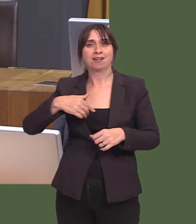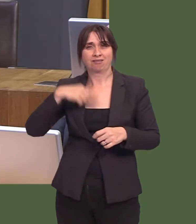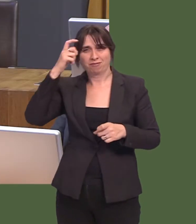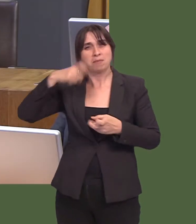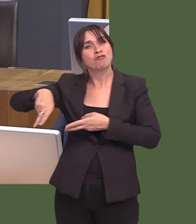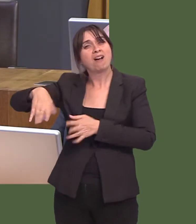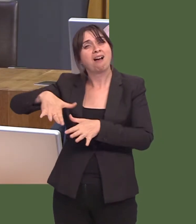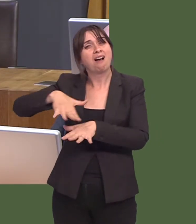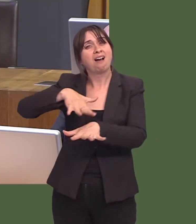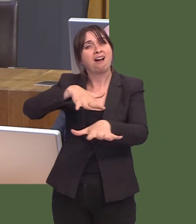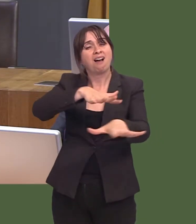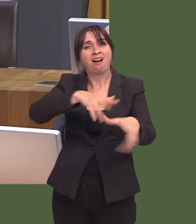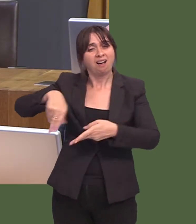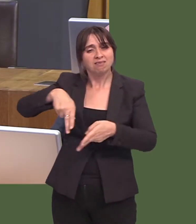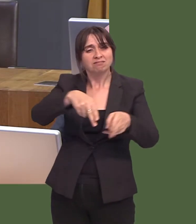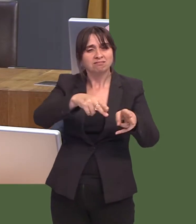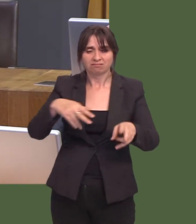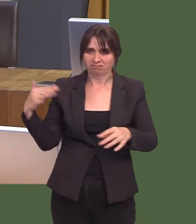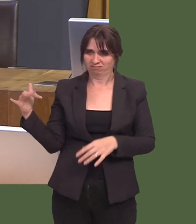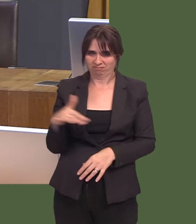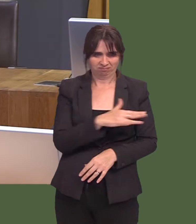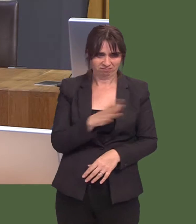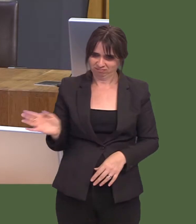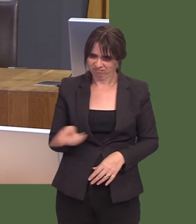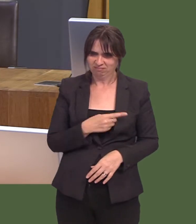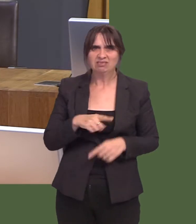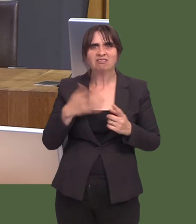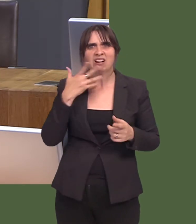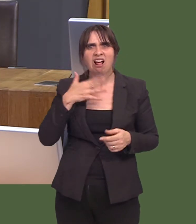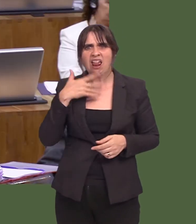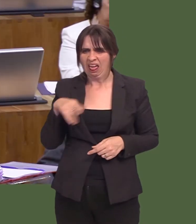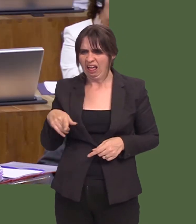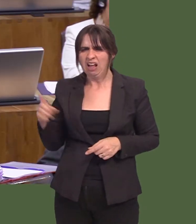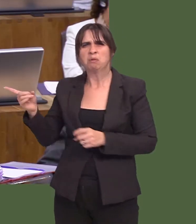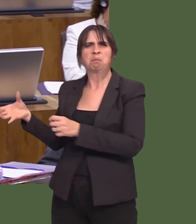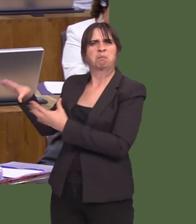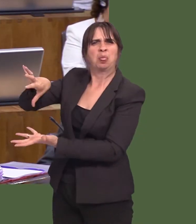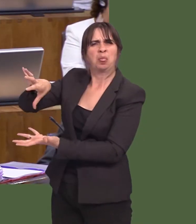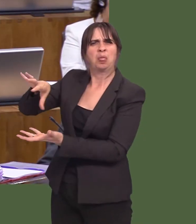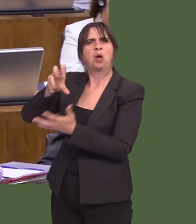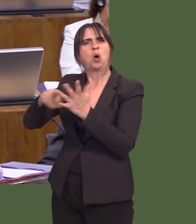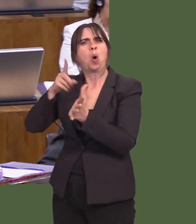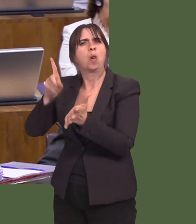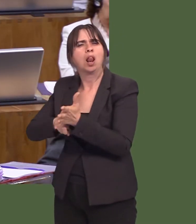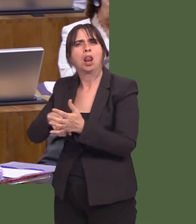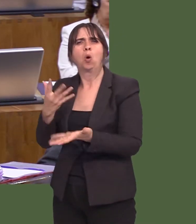flowed in different colours, depending on what had been chucked into the riverówhether it be coal or lipstickóeverything went into the river, and because of that, the river